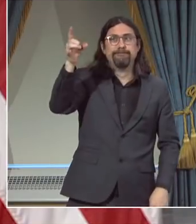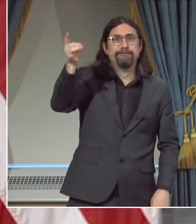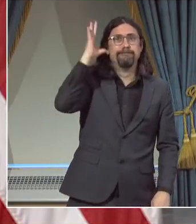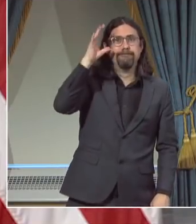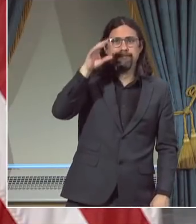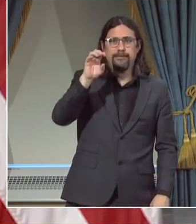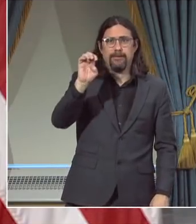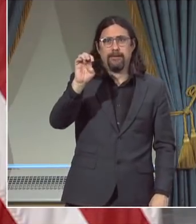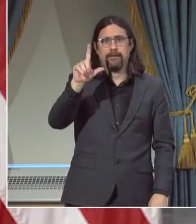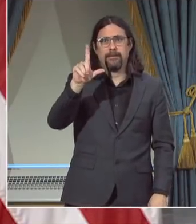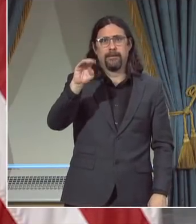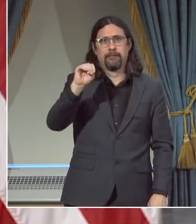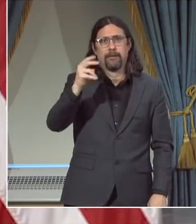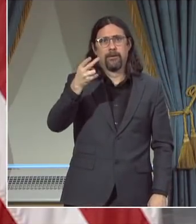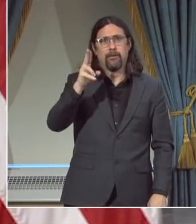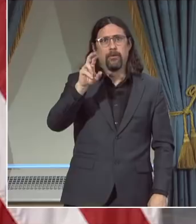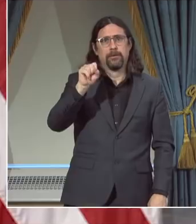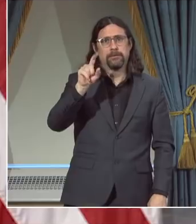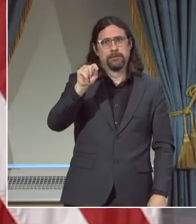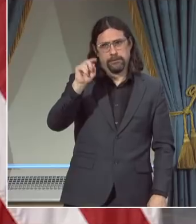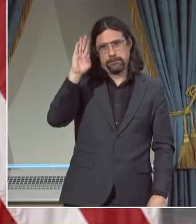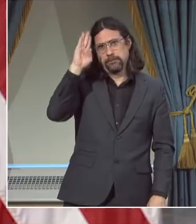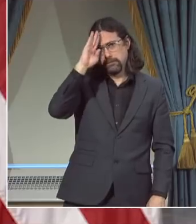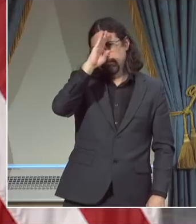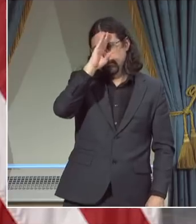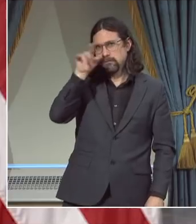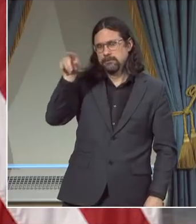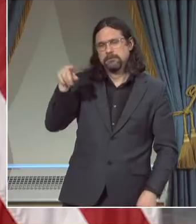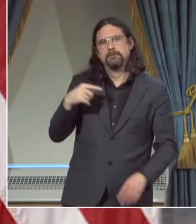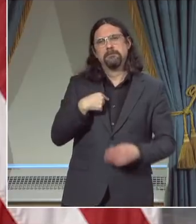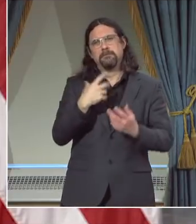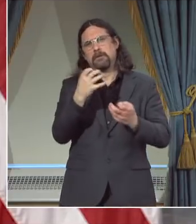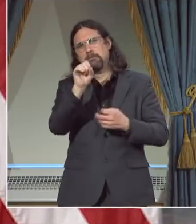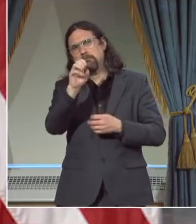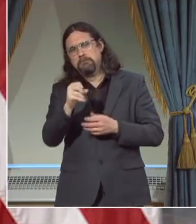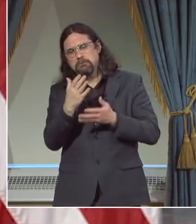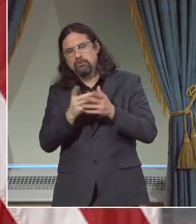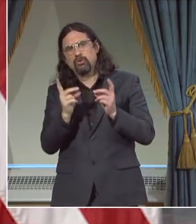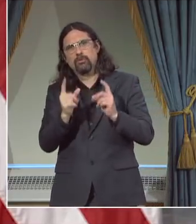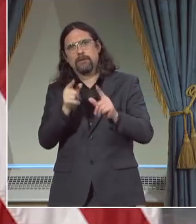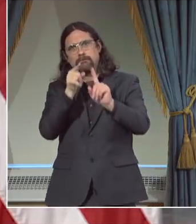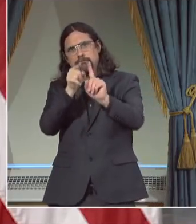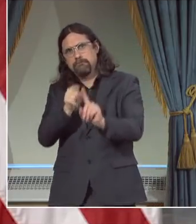SITUATION IN OUR SHOPAITLSIN GENERAL. I'M GOING TO GIVE YOU A FEW QUICK